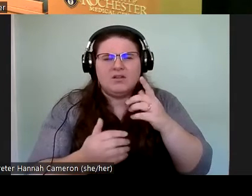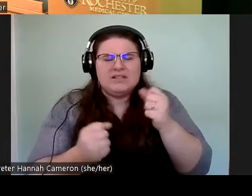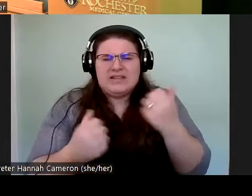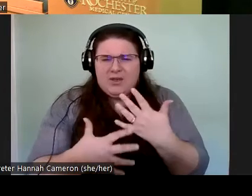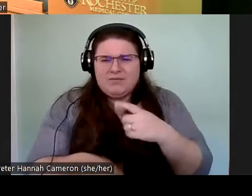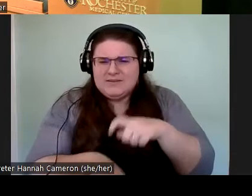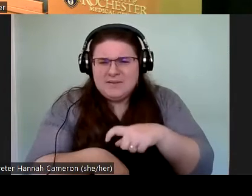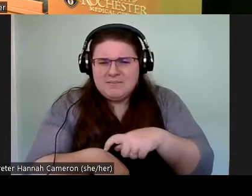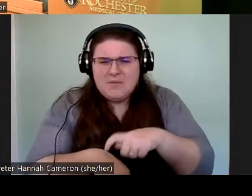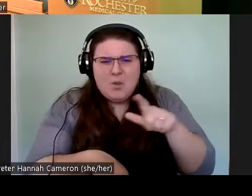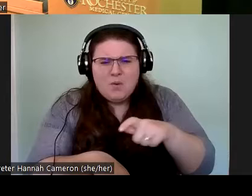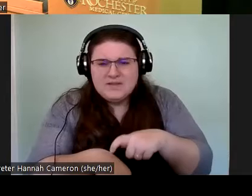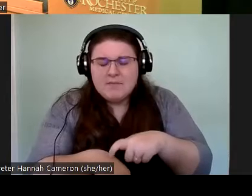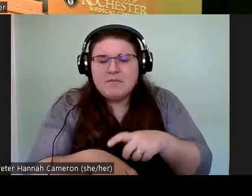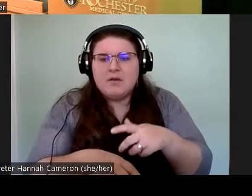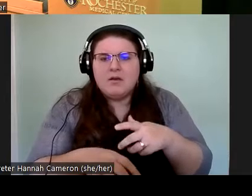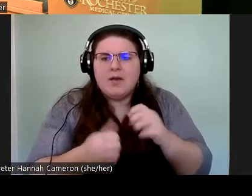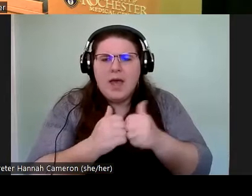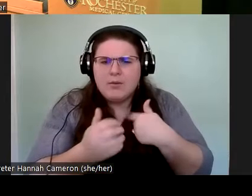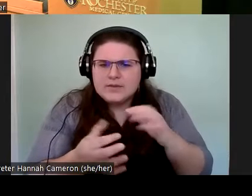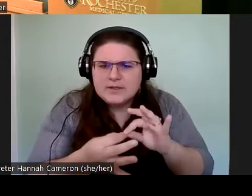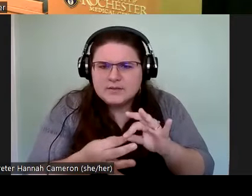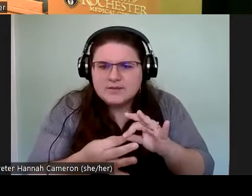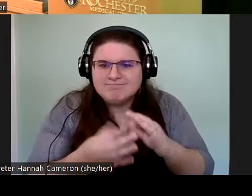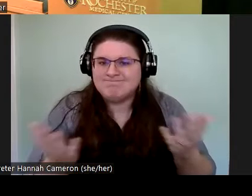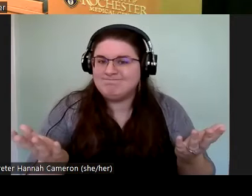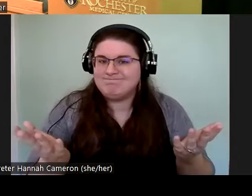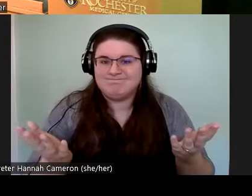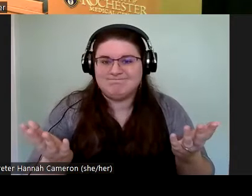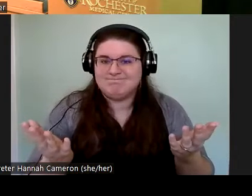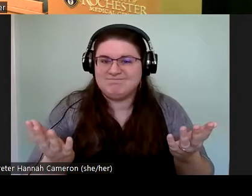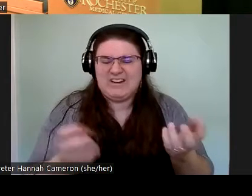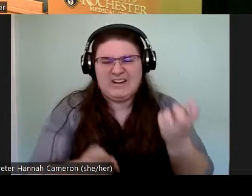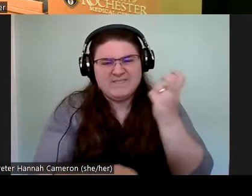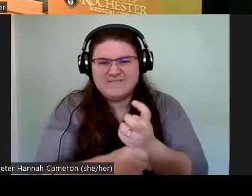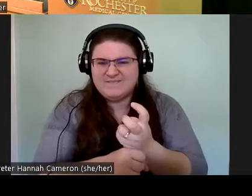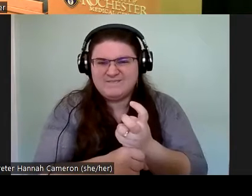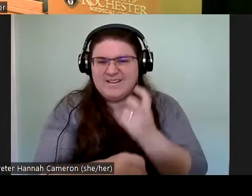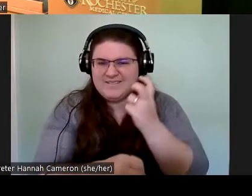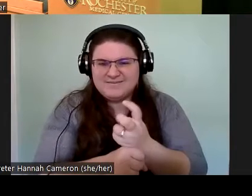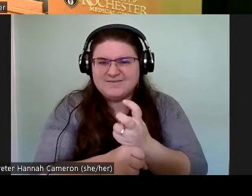life you can't actually connect to other people we make it really hard family members try to call in